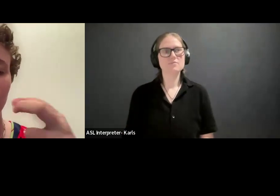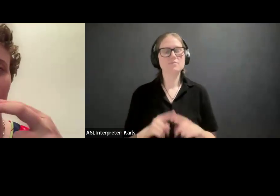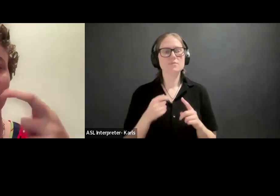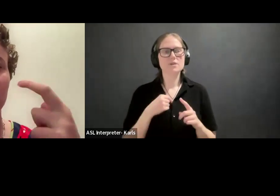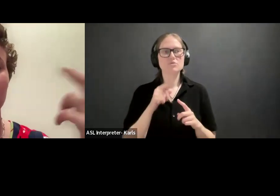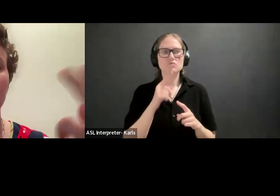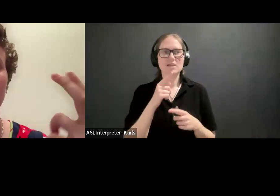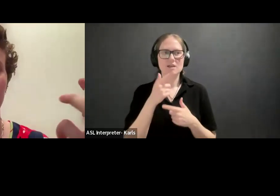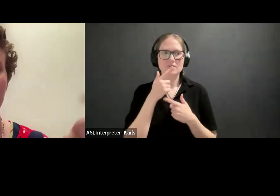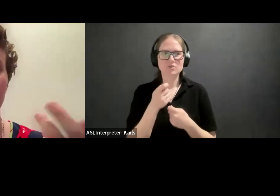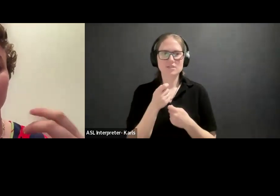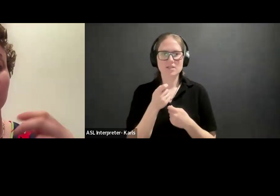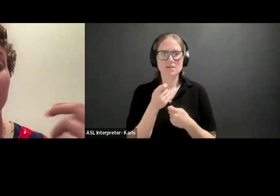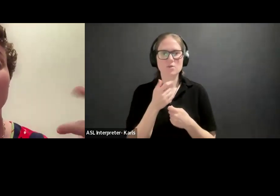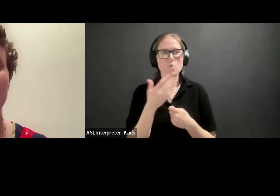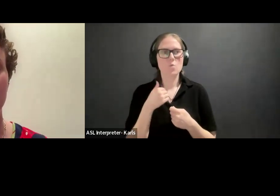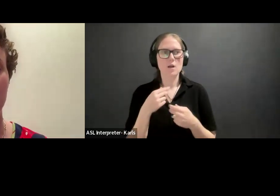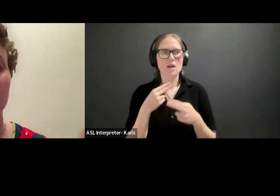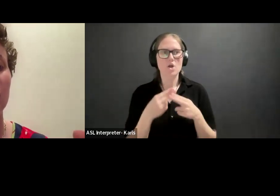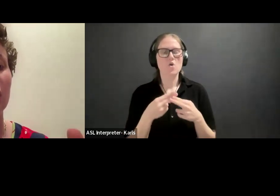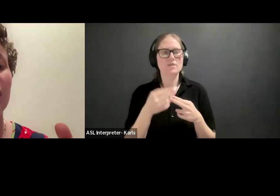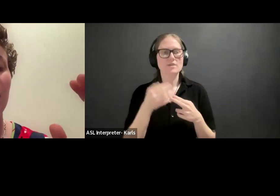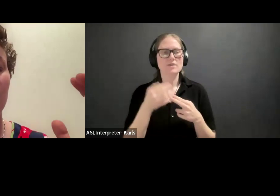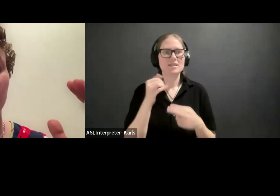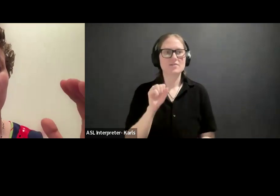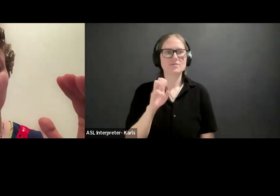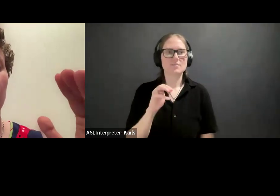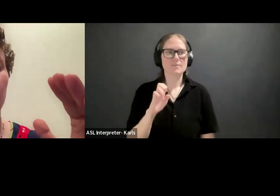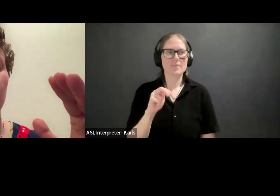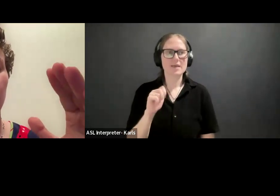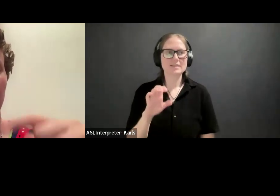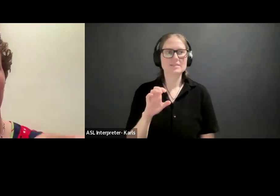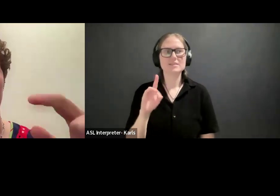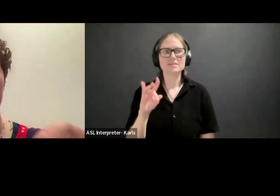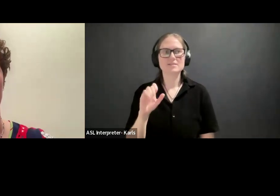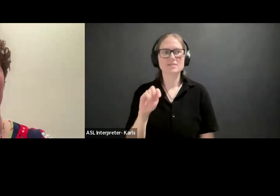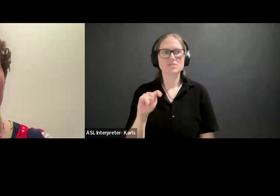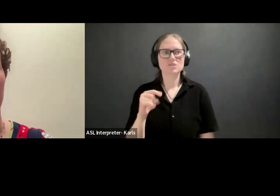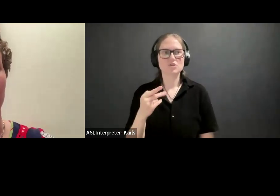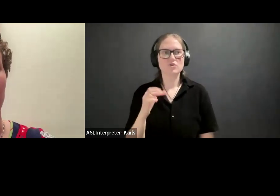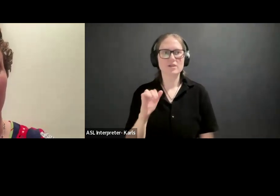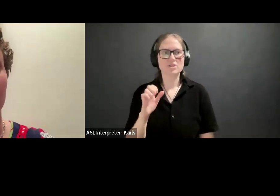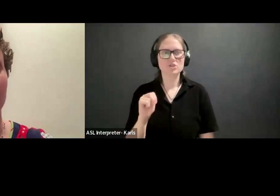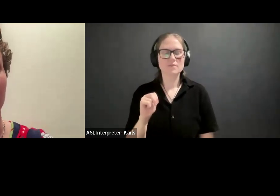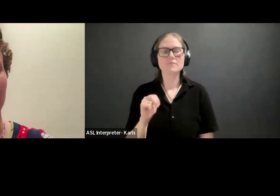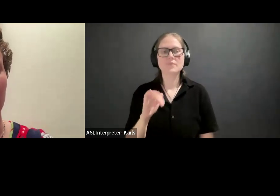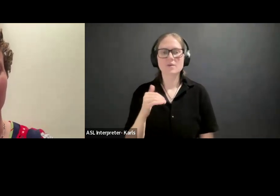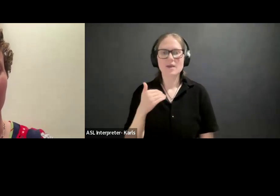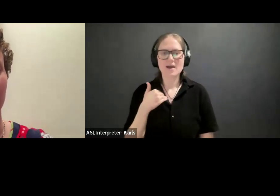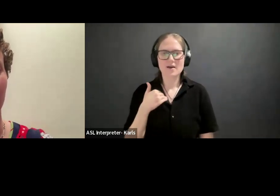called this idea of semantic disintegration, um, where we have, like, um, kind of as this… as the, um…